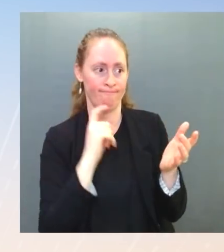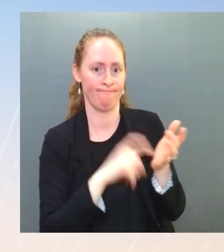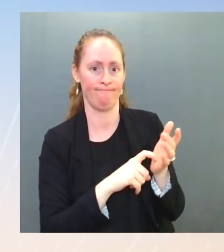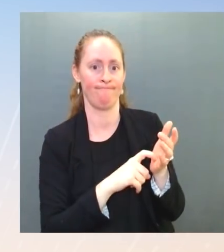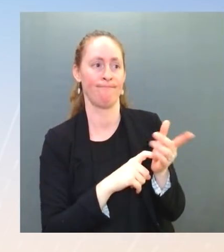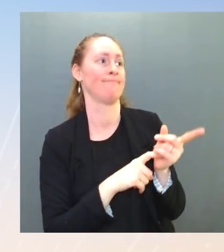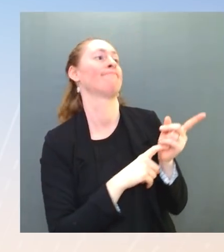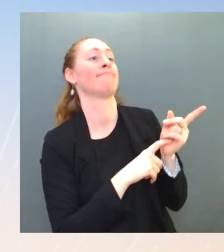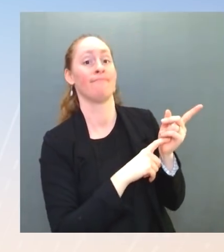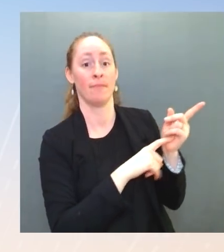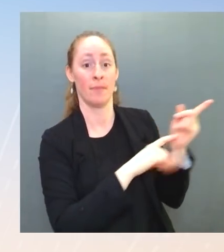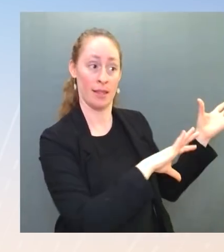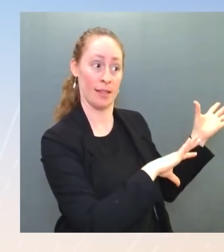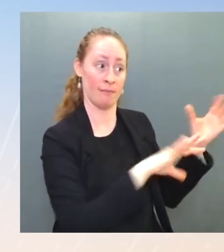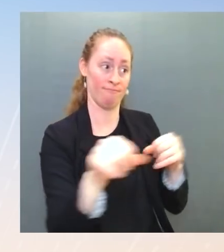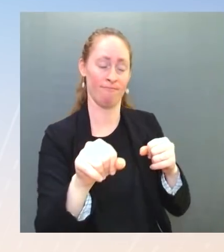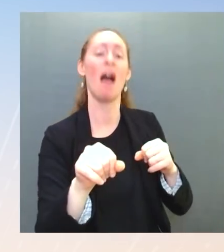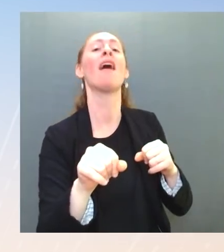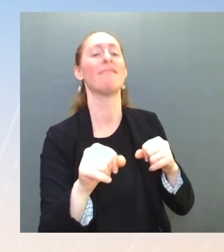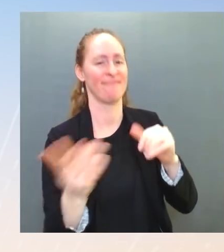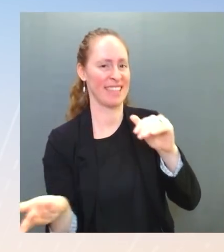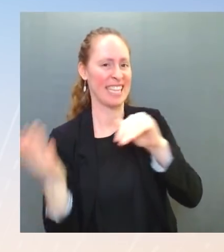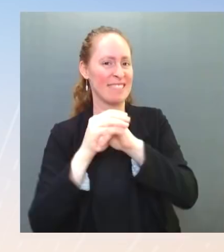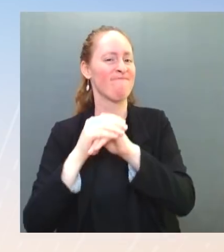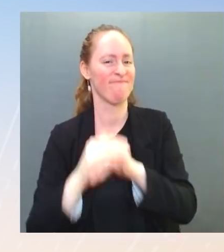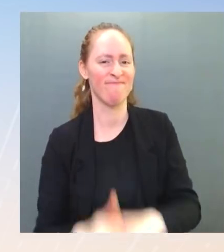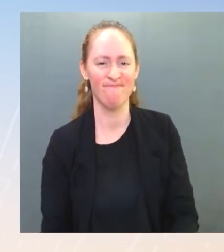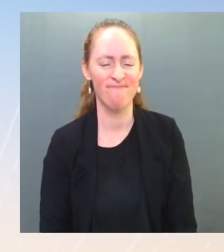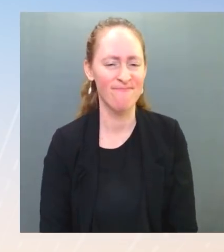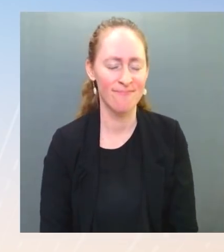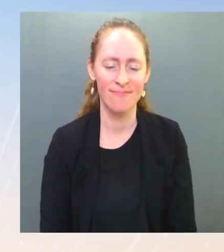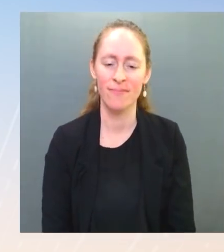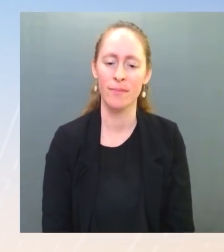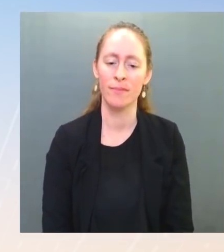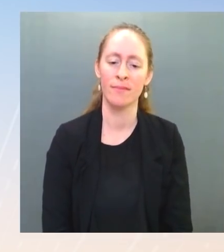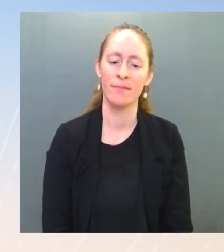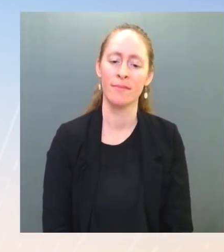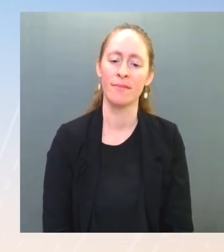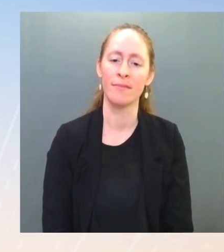Just circling back to Kelly's question about a new ATF nominee.